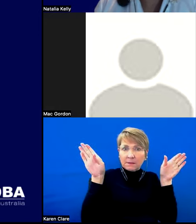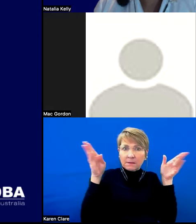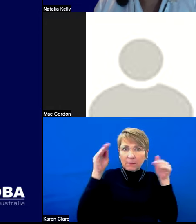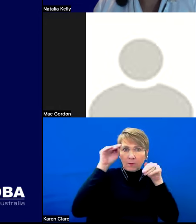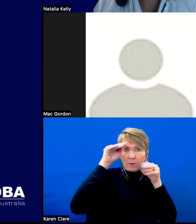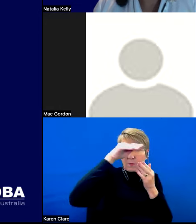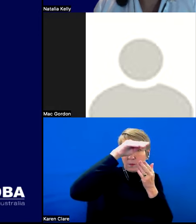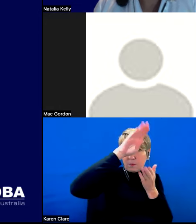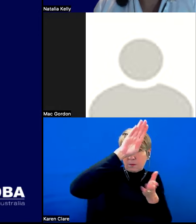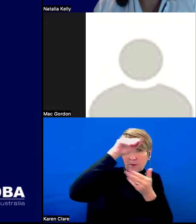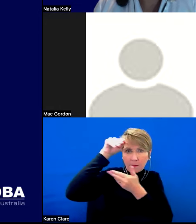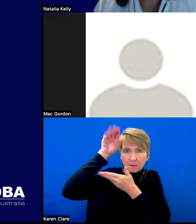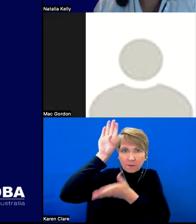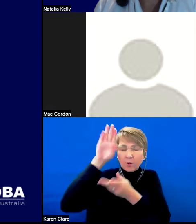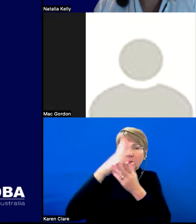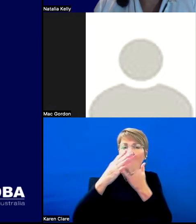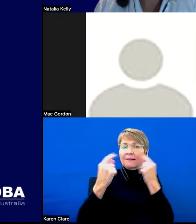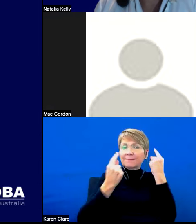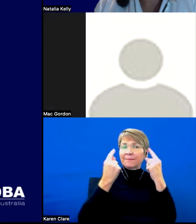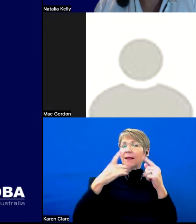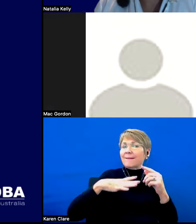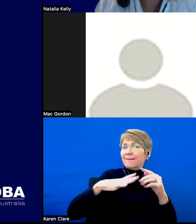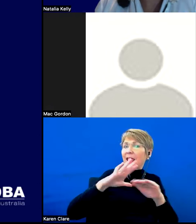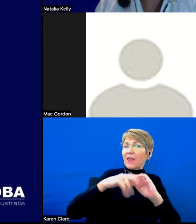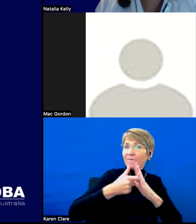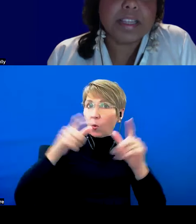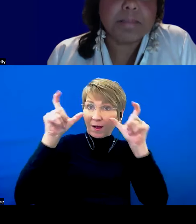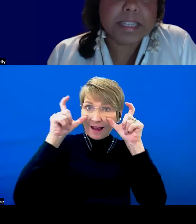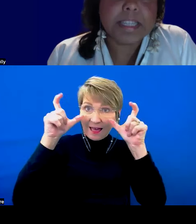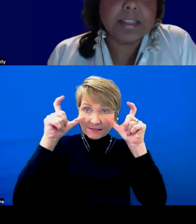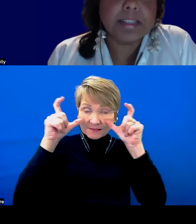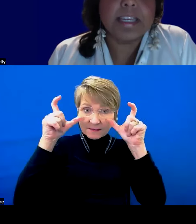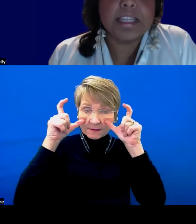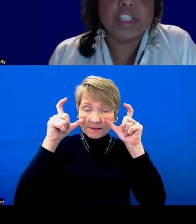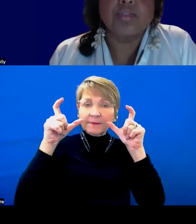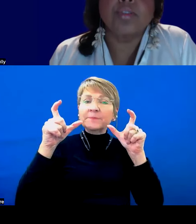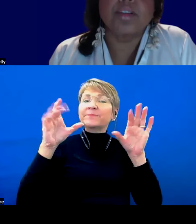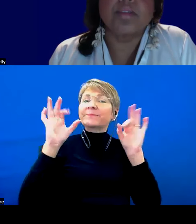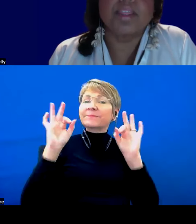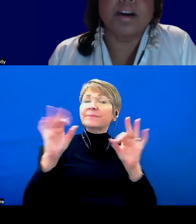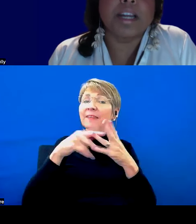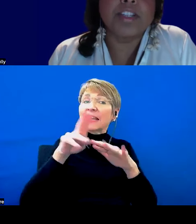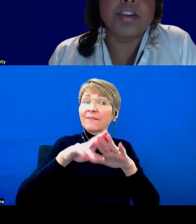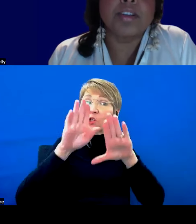It's important to note that the need for glasses, particularly in children with eye turns